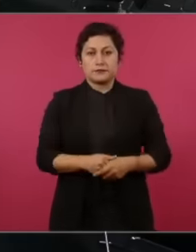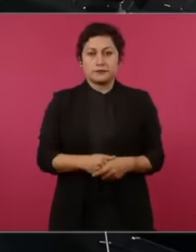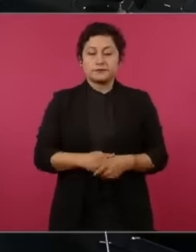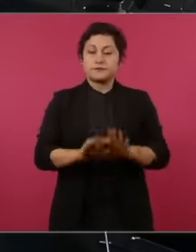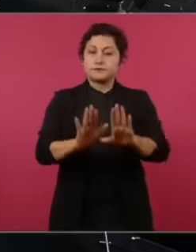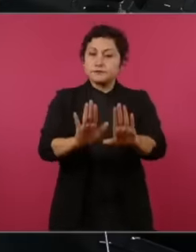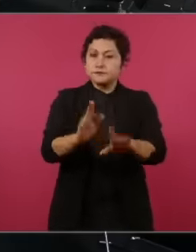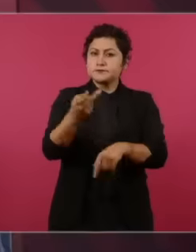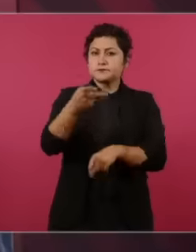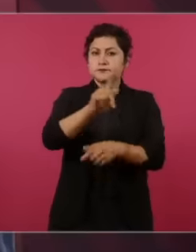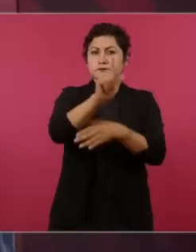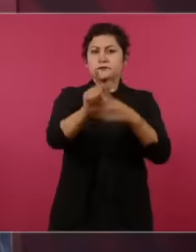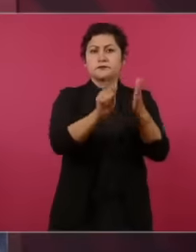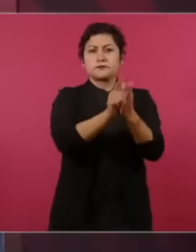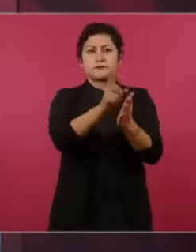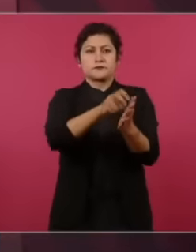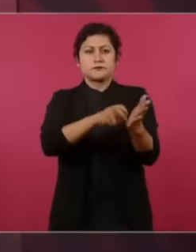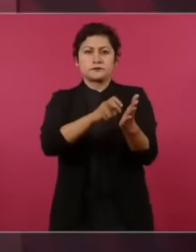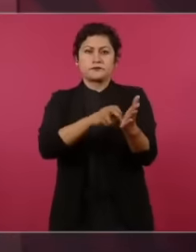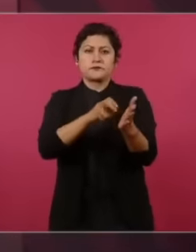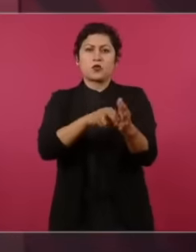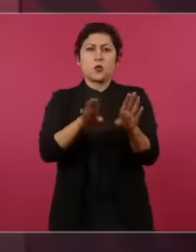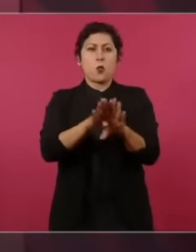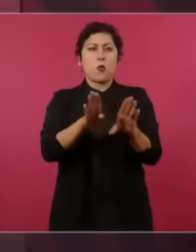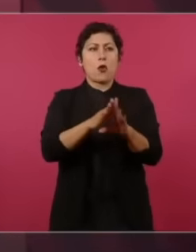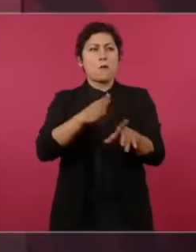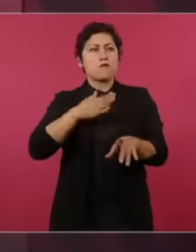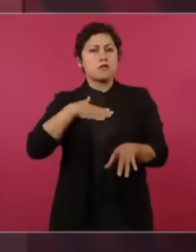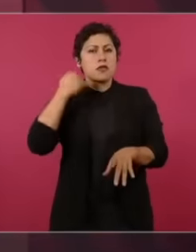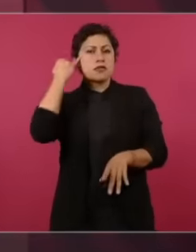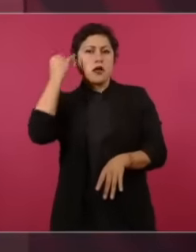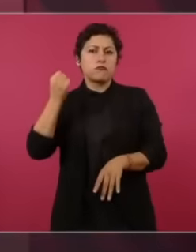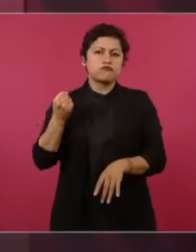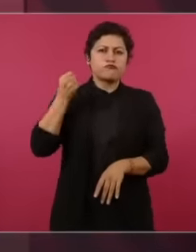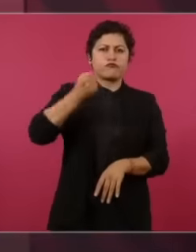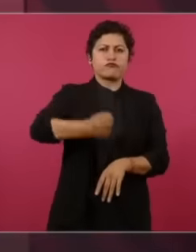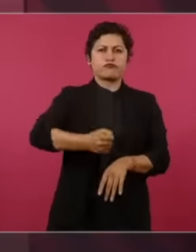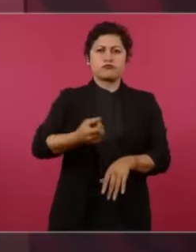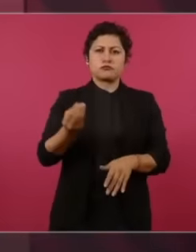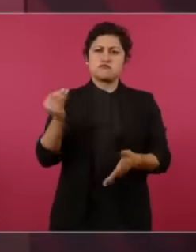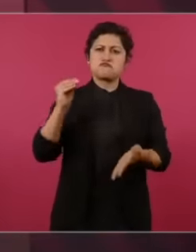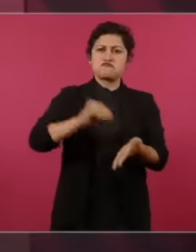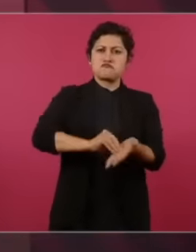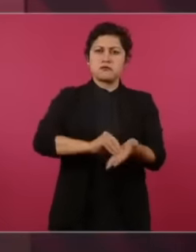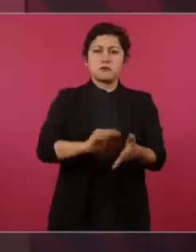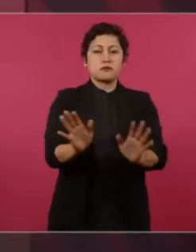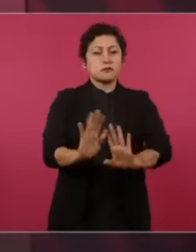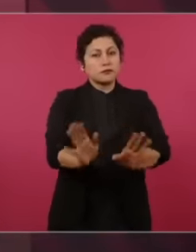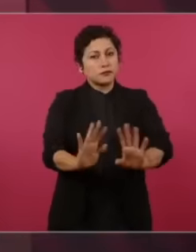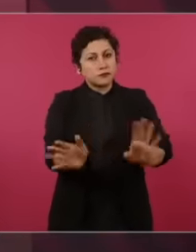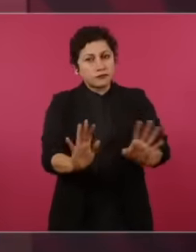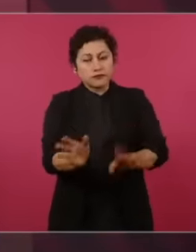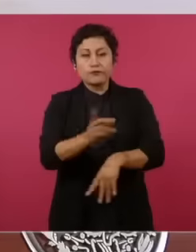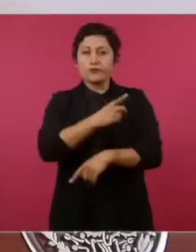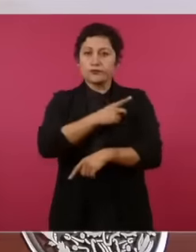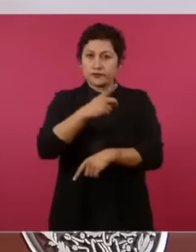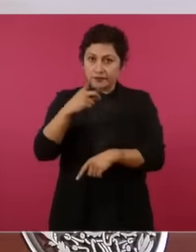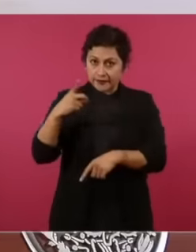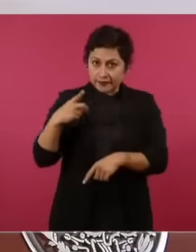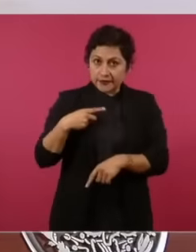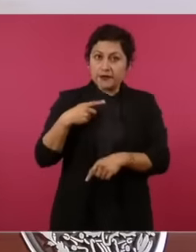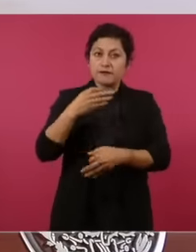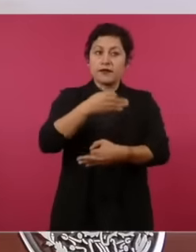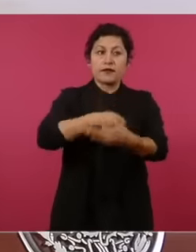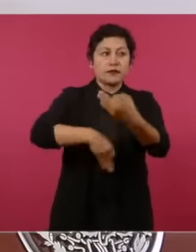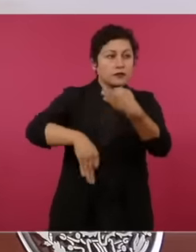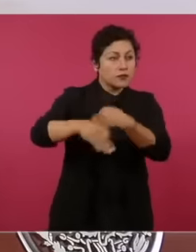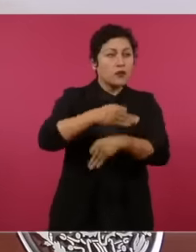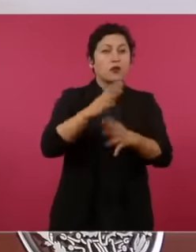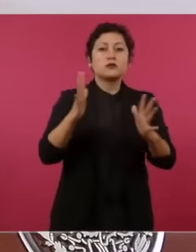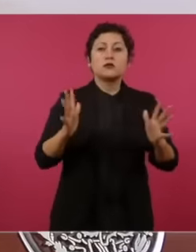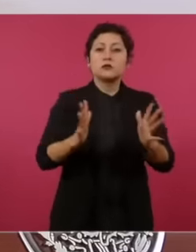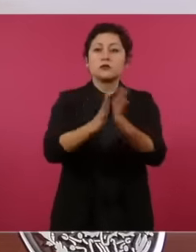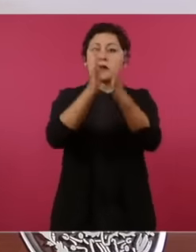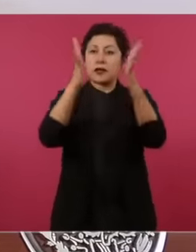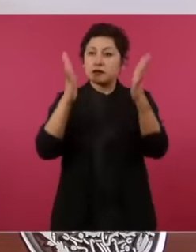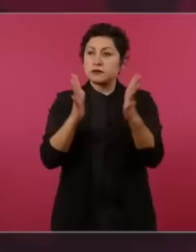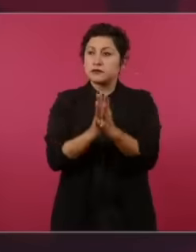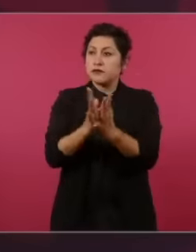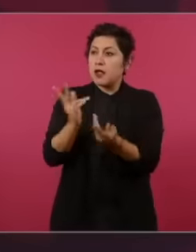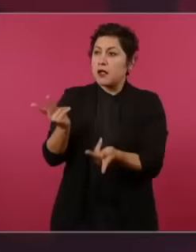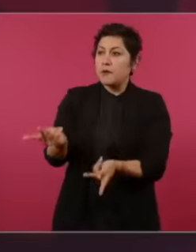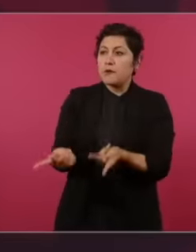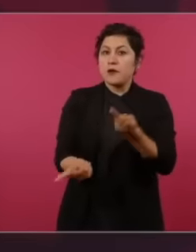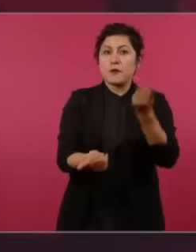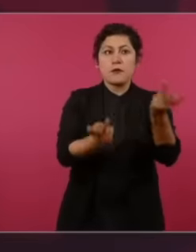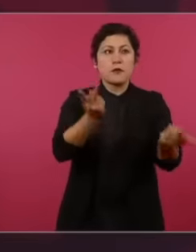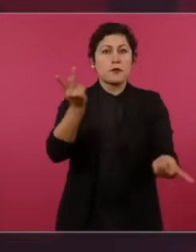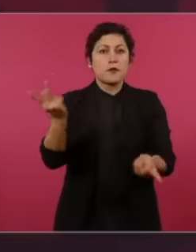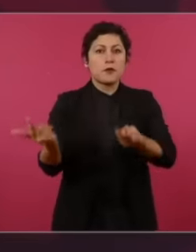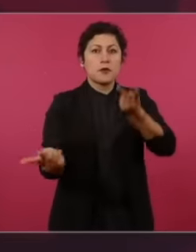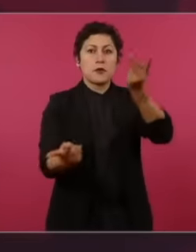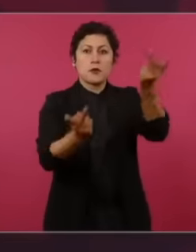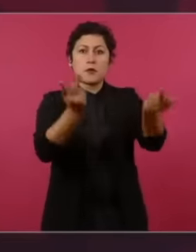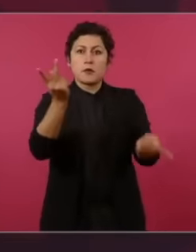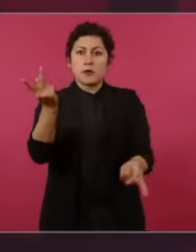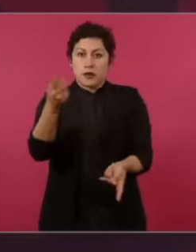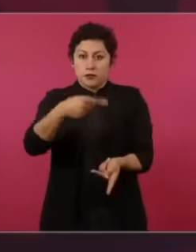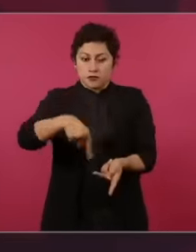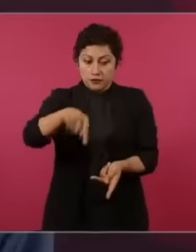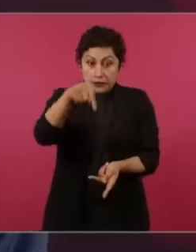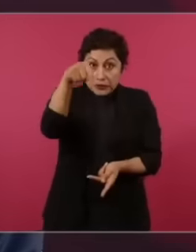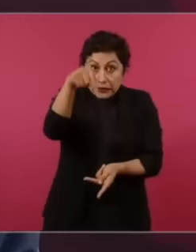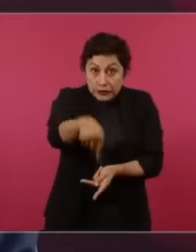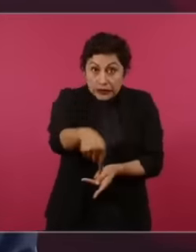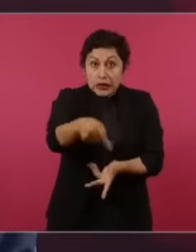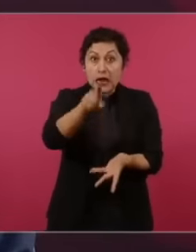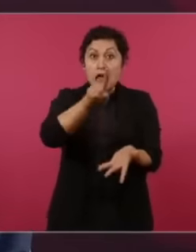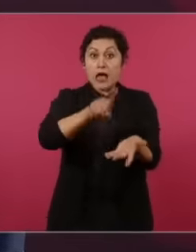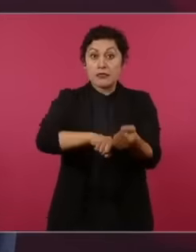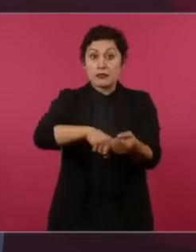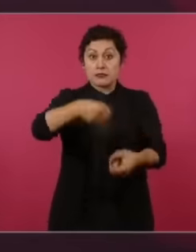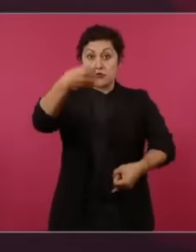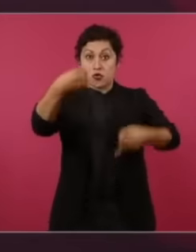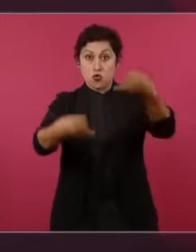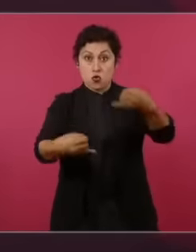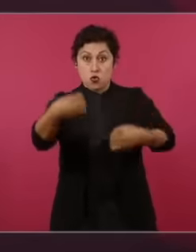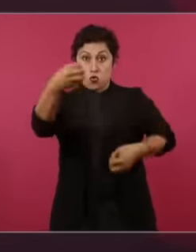anything in without excluding participation that the current judges magistrates